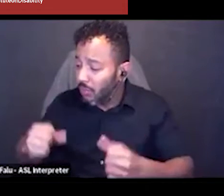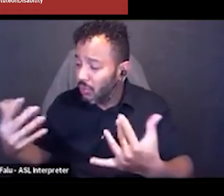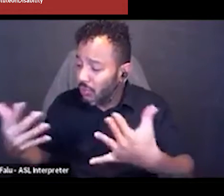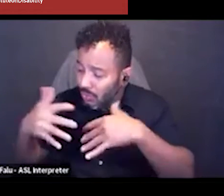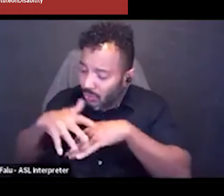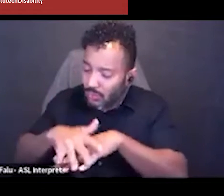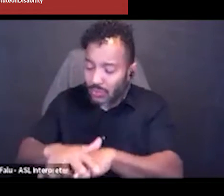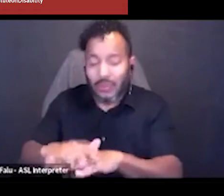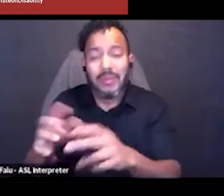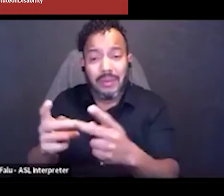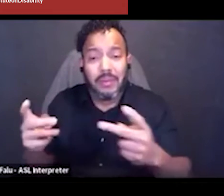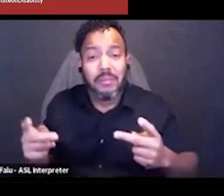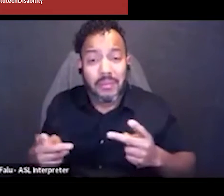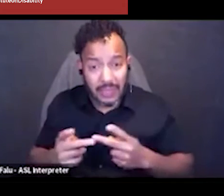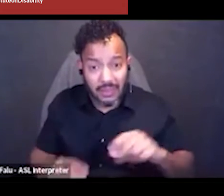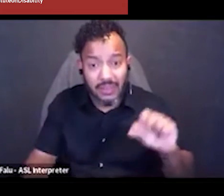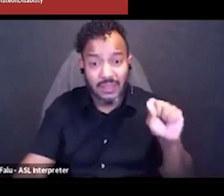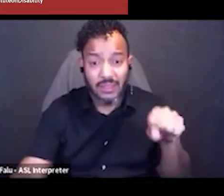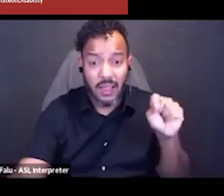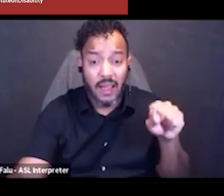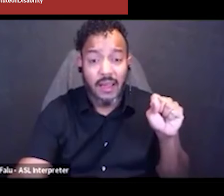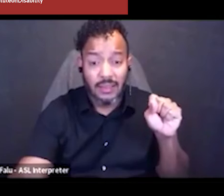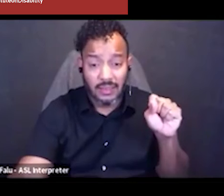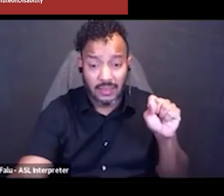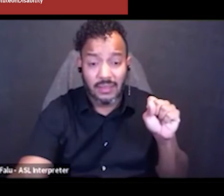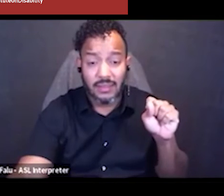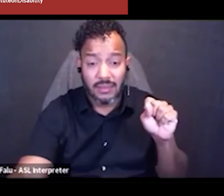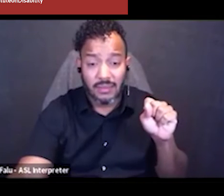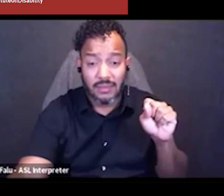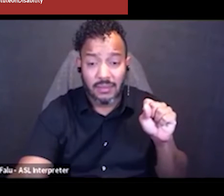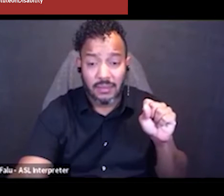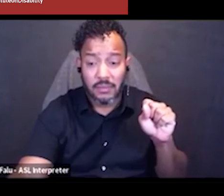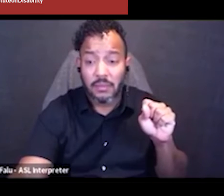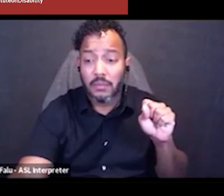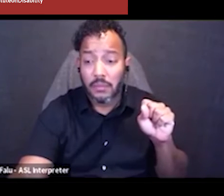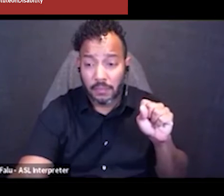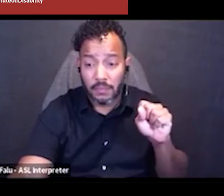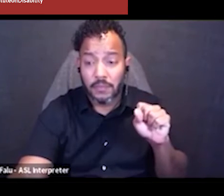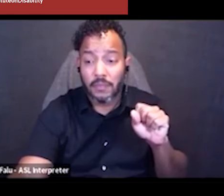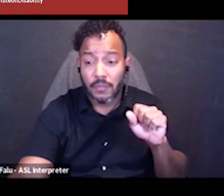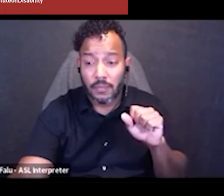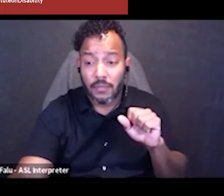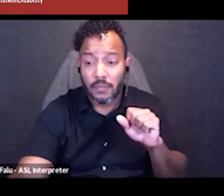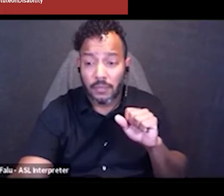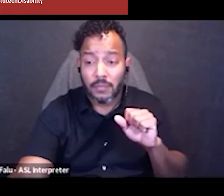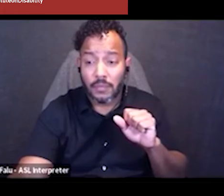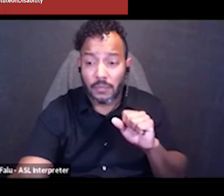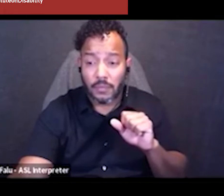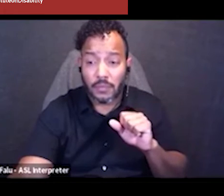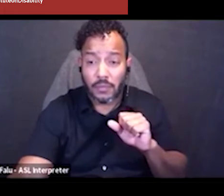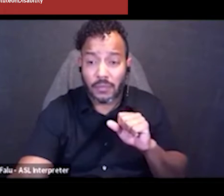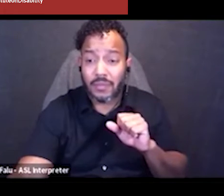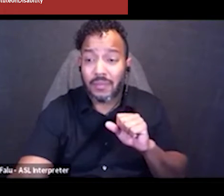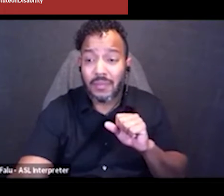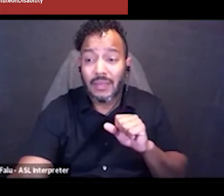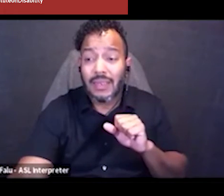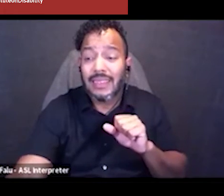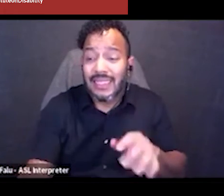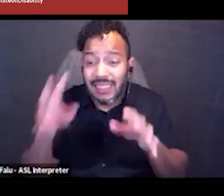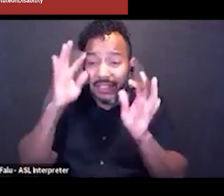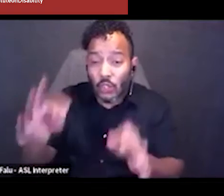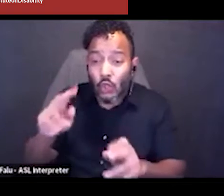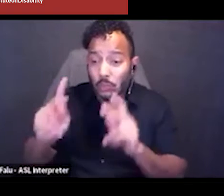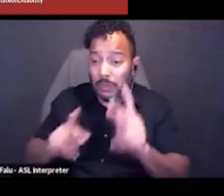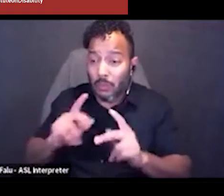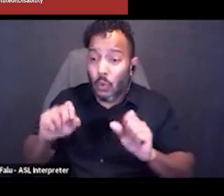The decision about whether or not people could live in the community or being forced into